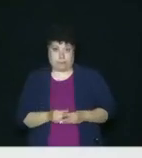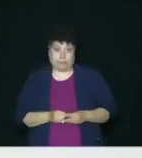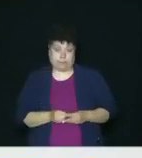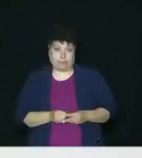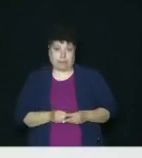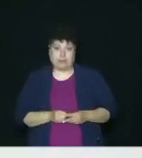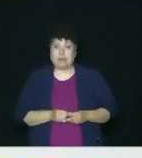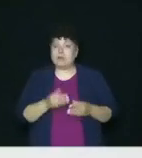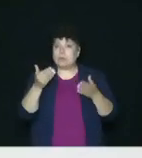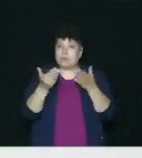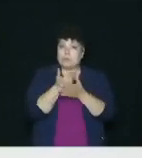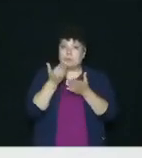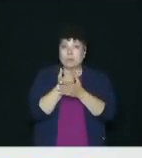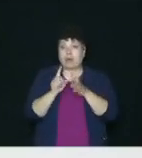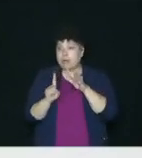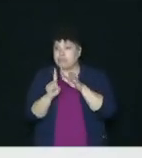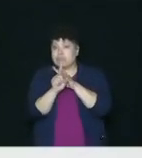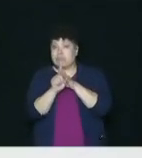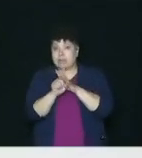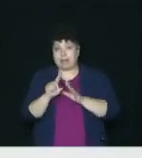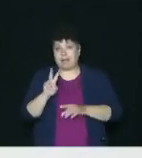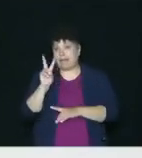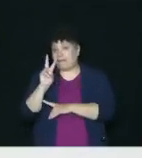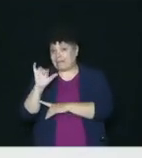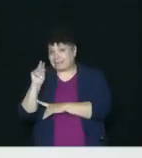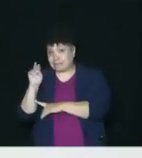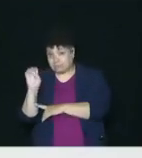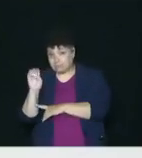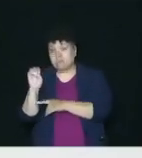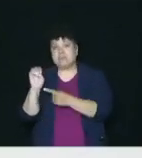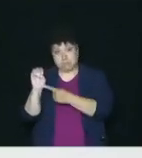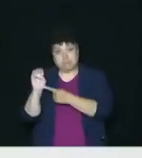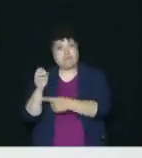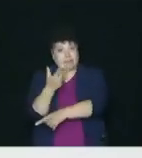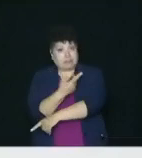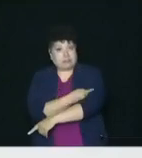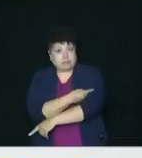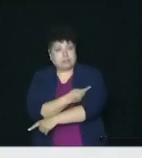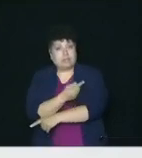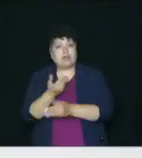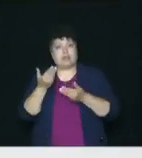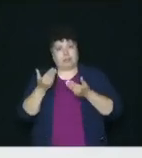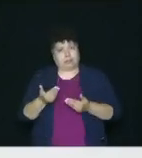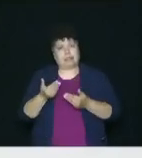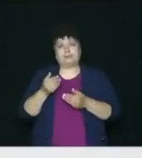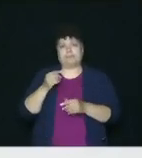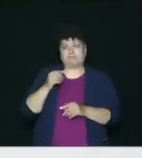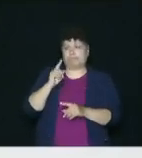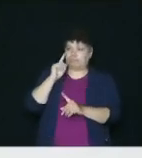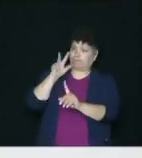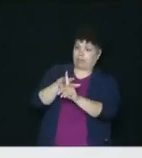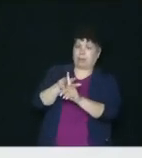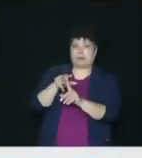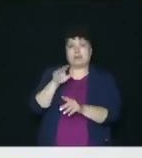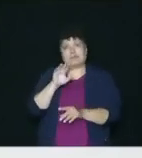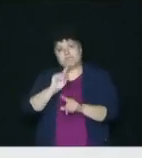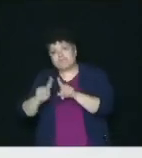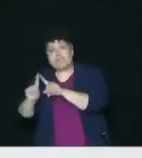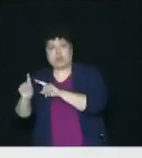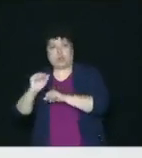THEREFORE, ASSOCIATED WITH GREATER RISK OF HOSPITALIZATION.